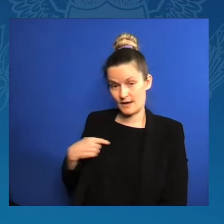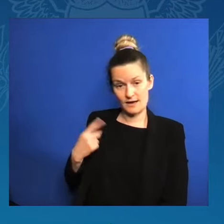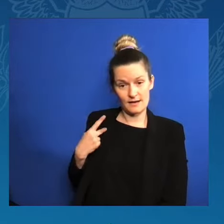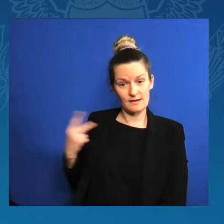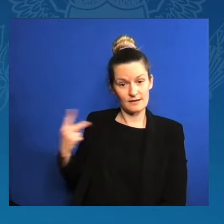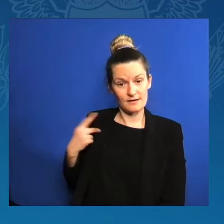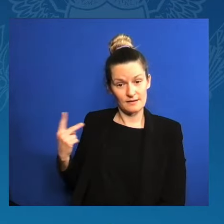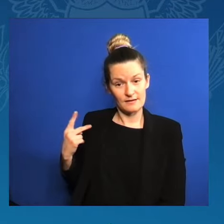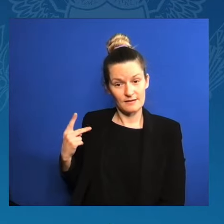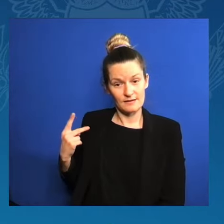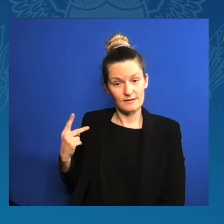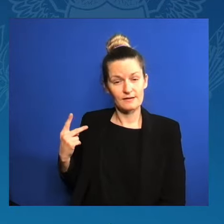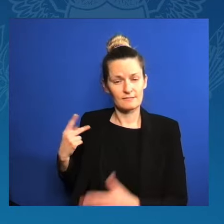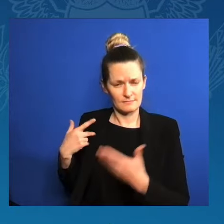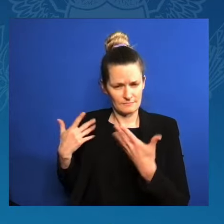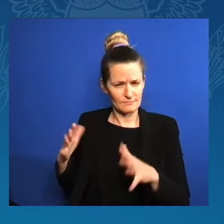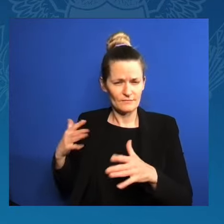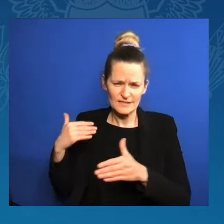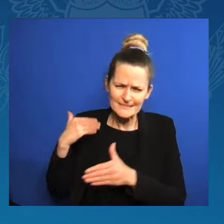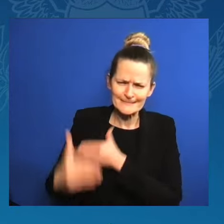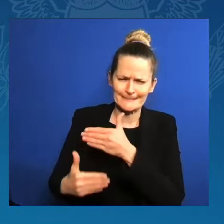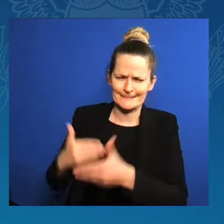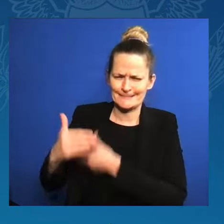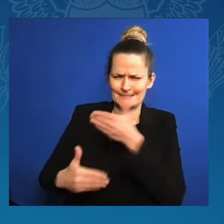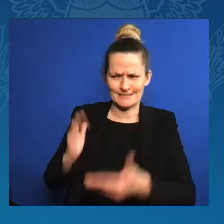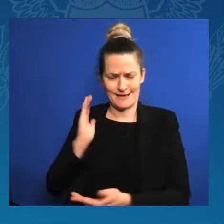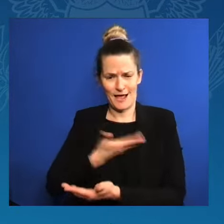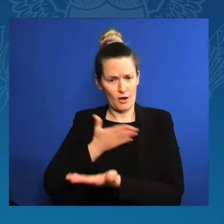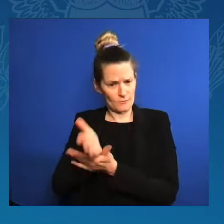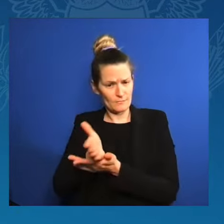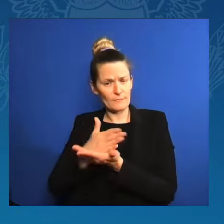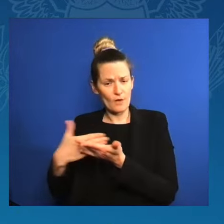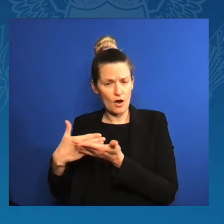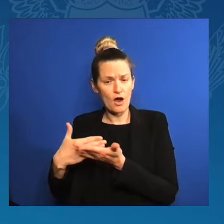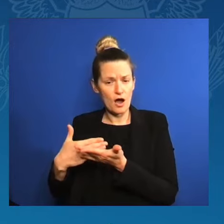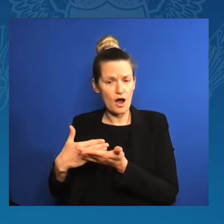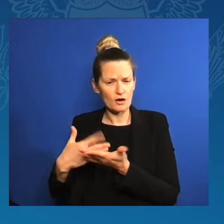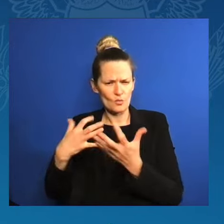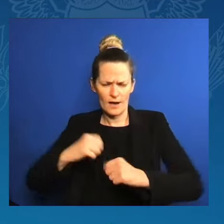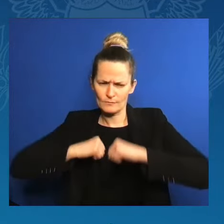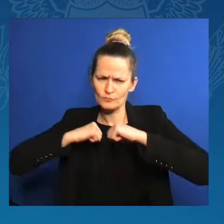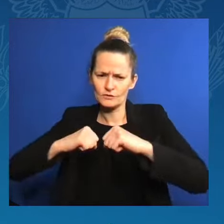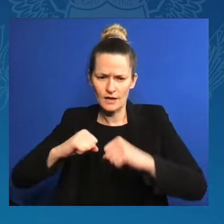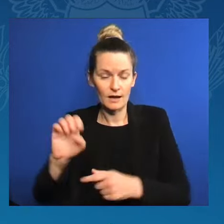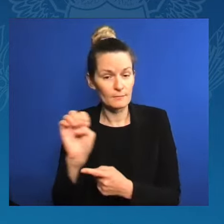to emergency medical care, to support women forced to travel out of state for care,